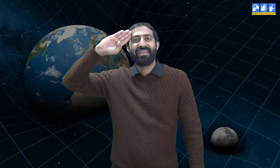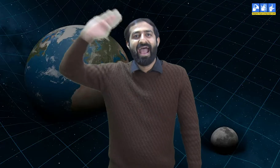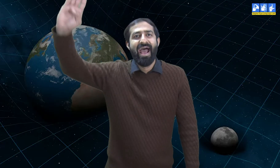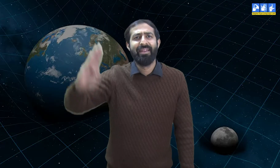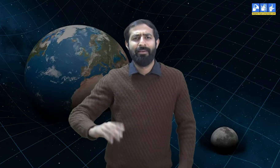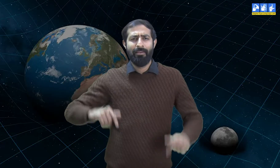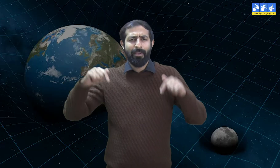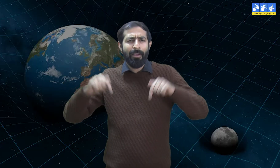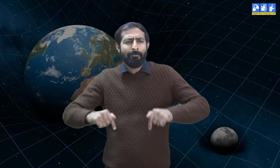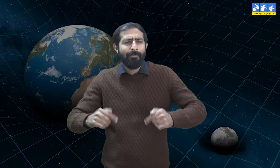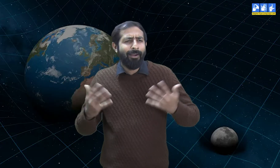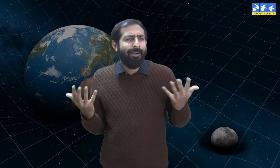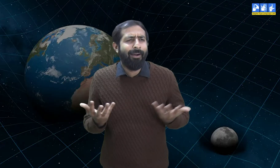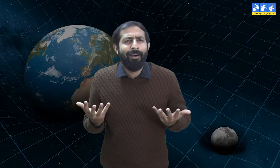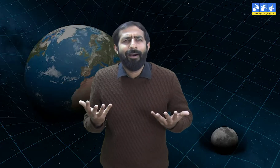Hello! What's our today's topic?